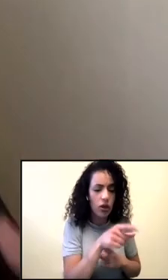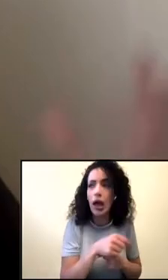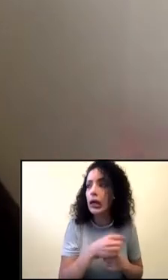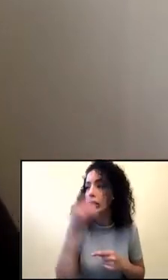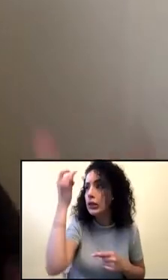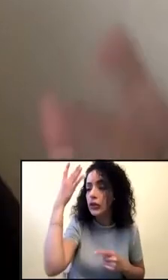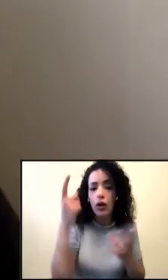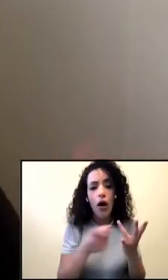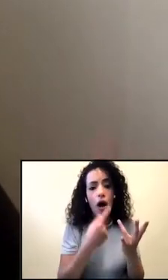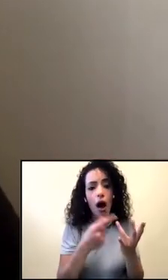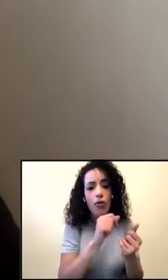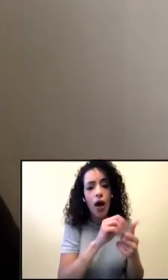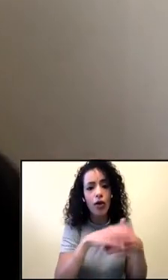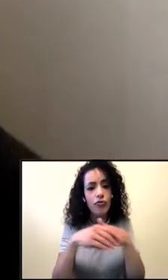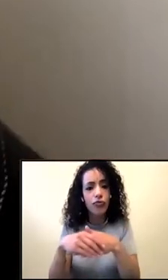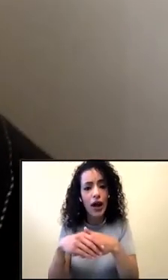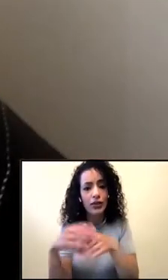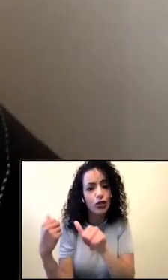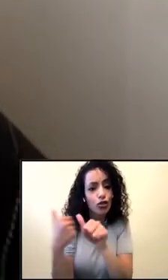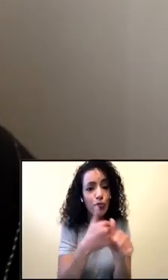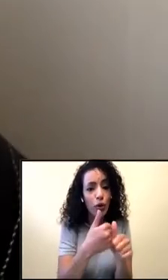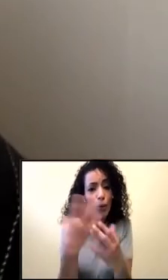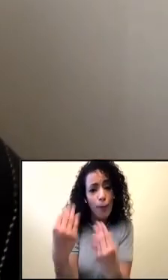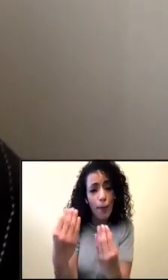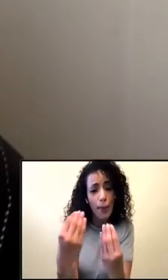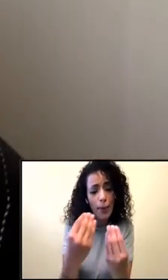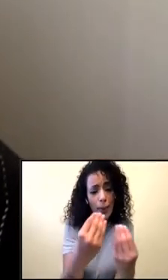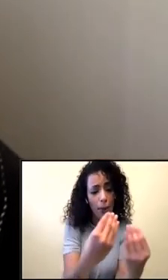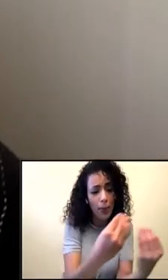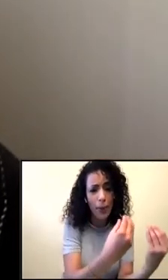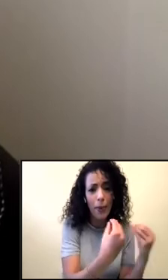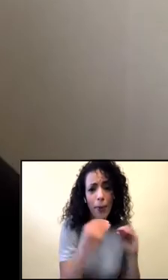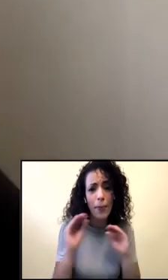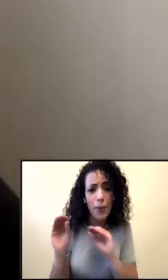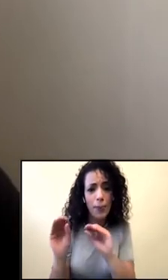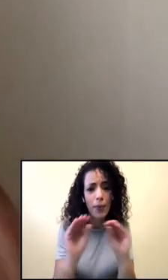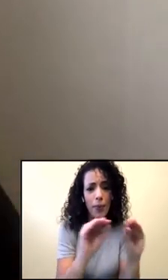be like this chorus of voices. So I think that's when it kind of became almost apparent that like,